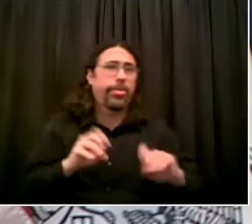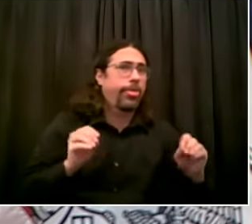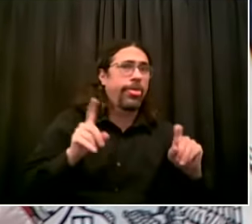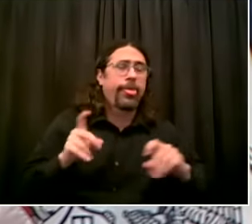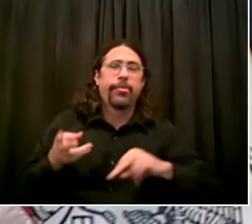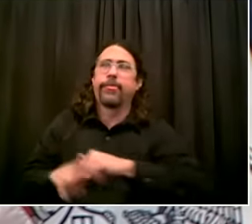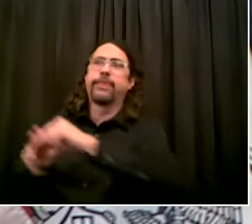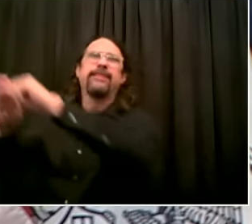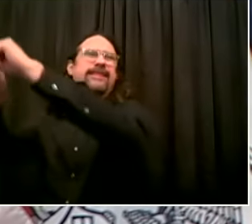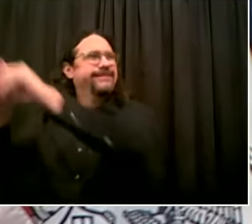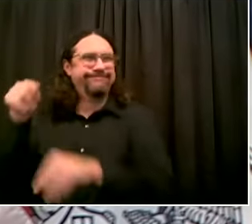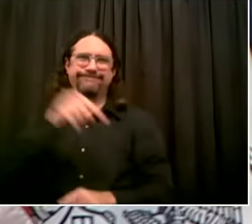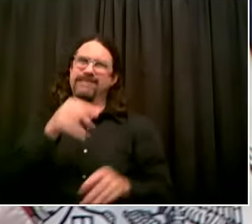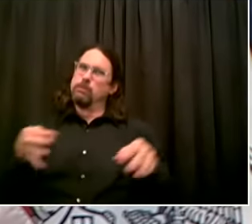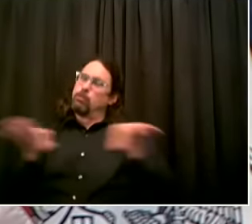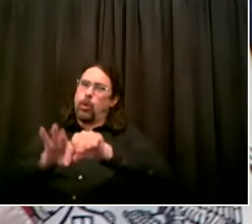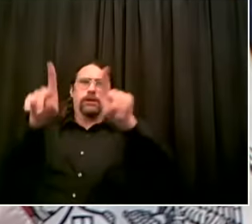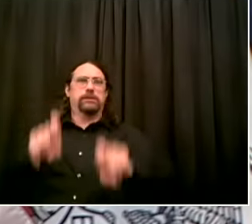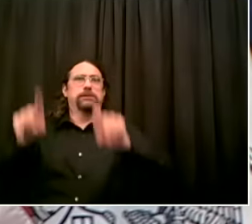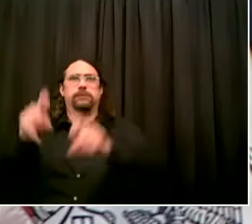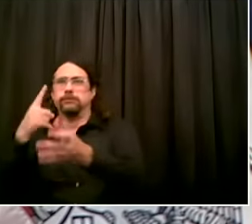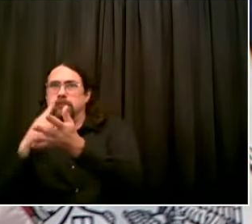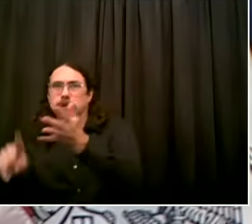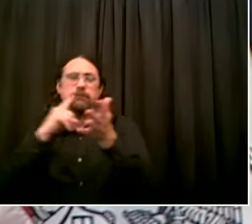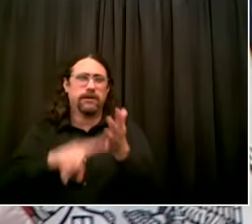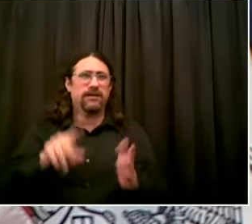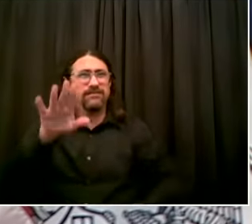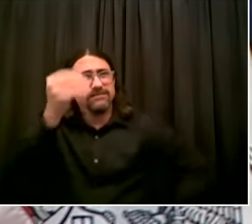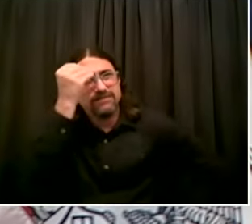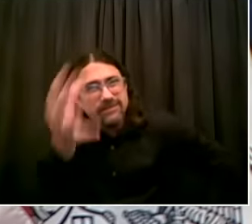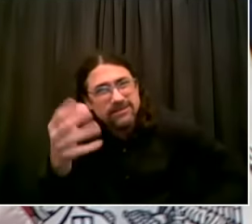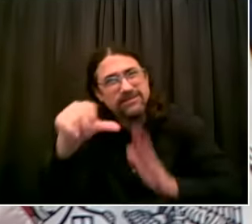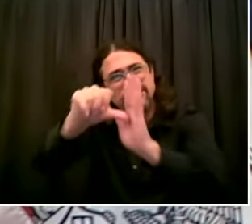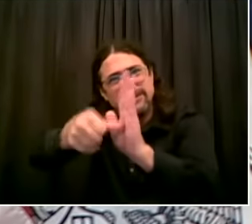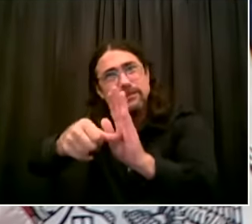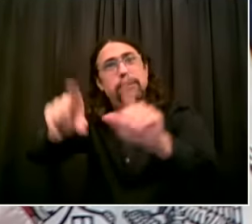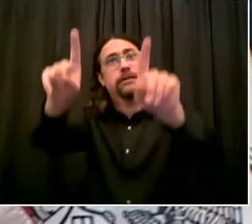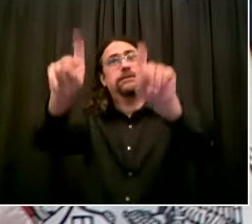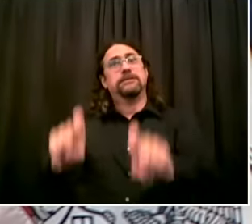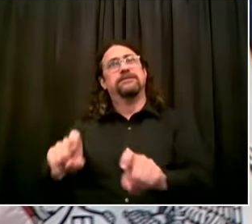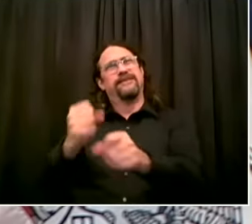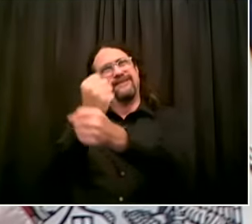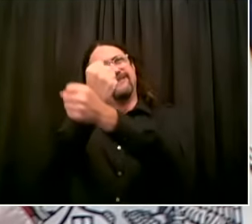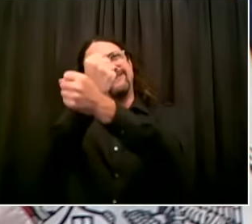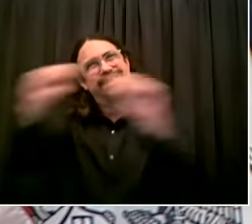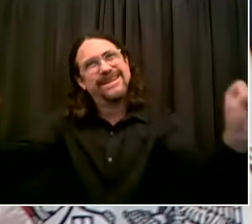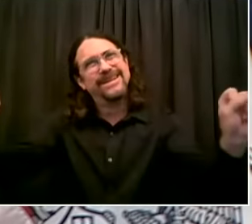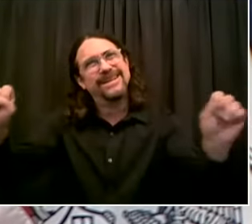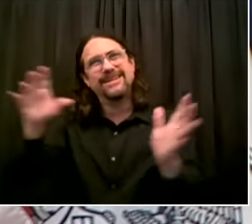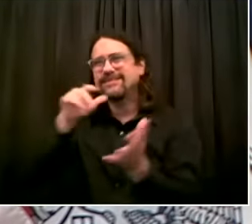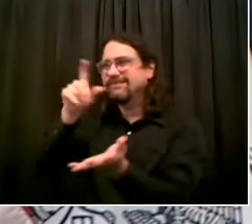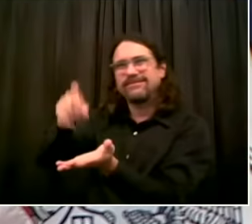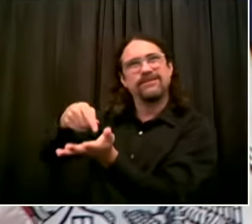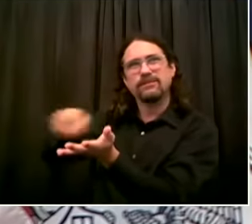DEPENDING ON WHAT WE SEE HAPPENING ON THE GROUND AND THE TEST RESULTS WE ARE GETTING. IT IS CRUCIAL TO